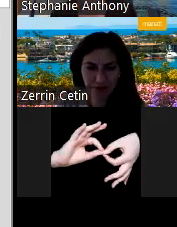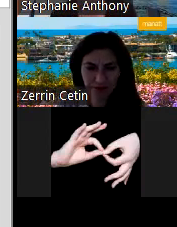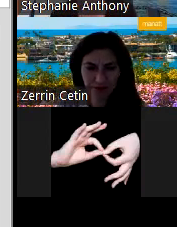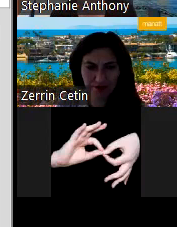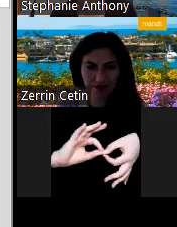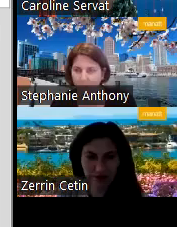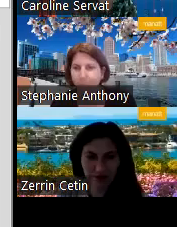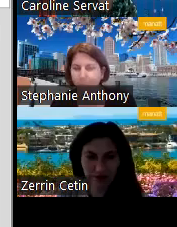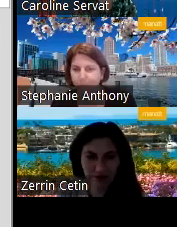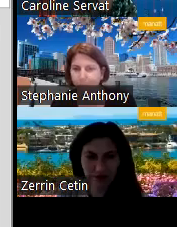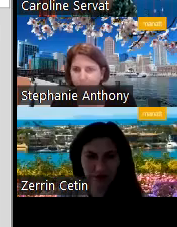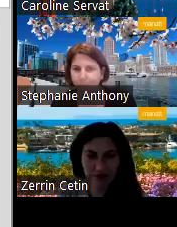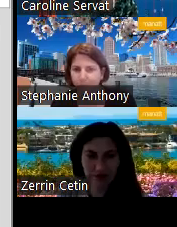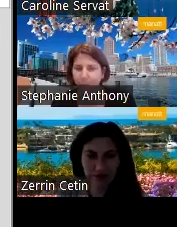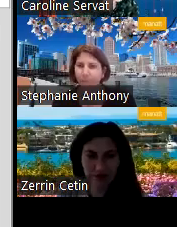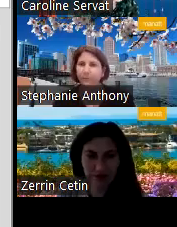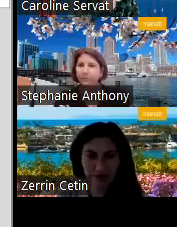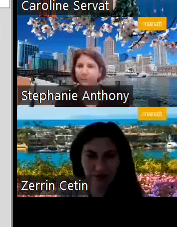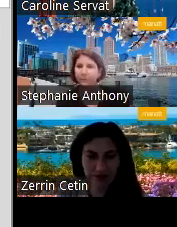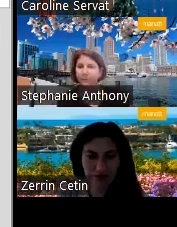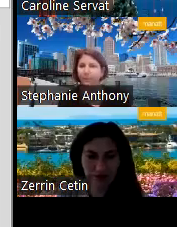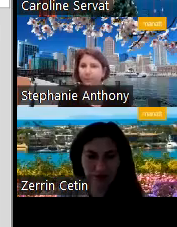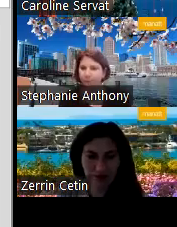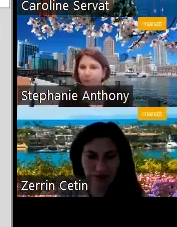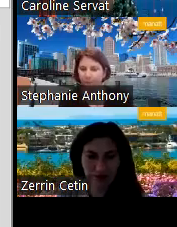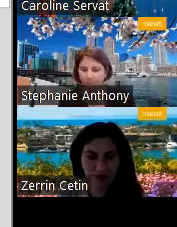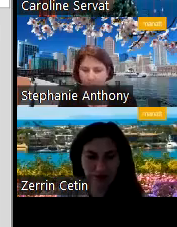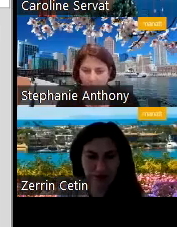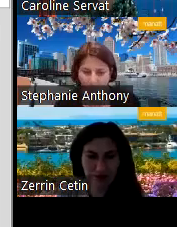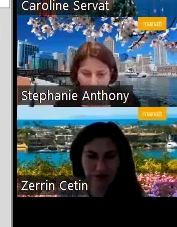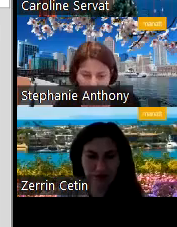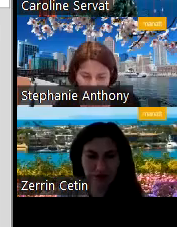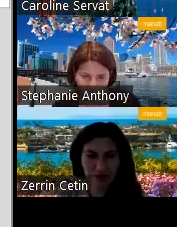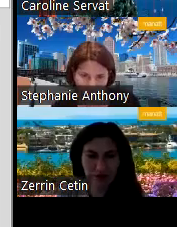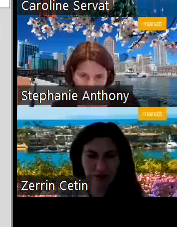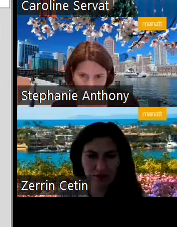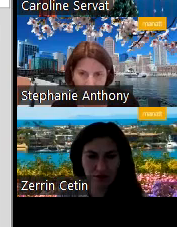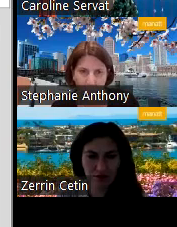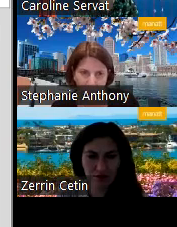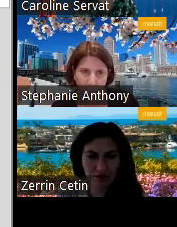know parent training and information centers family empowerment centers Resource Centers